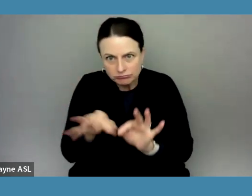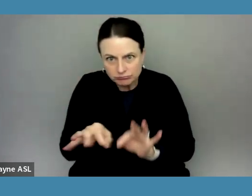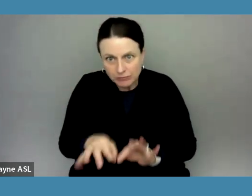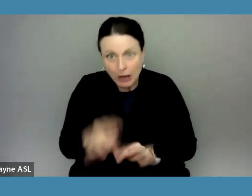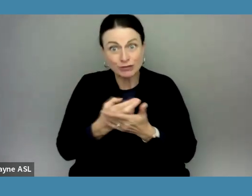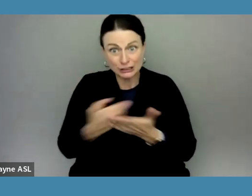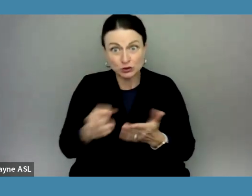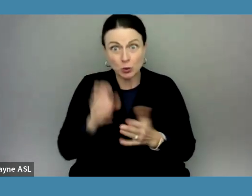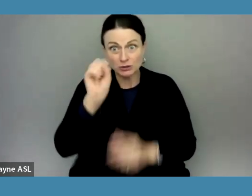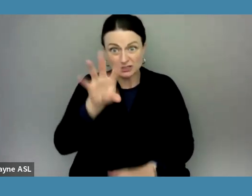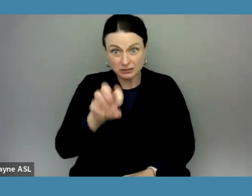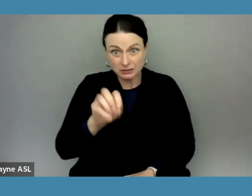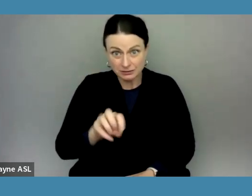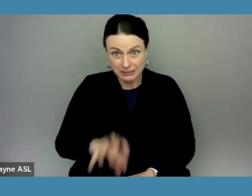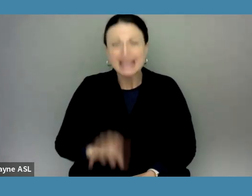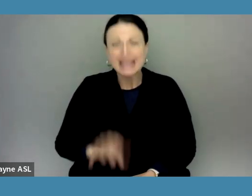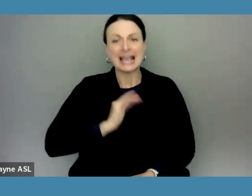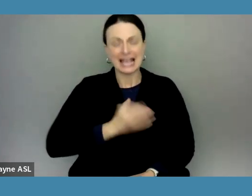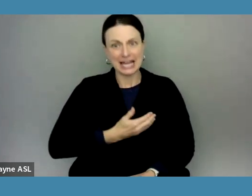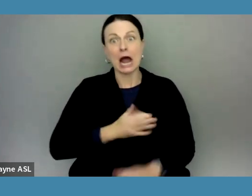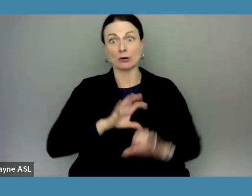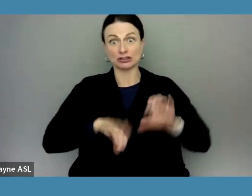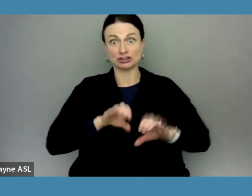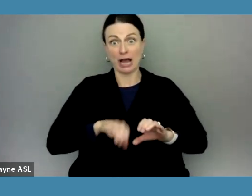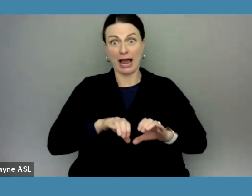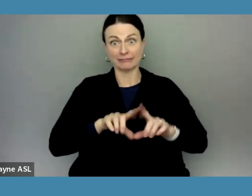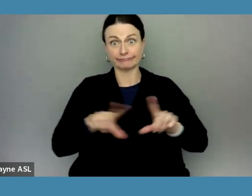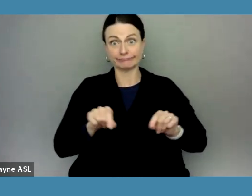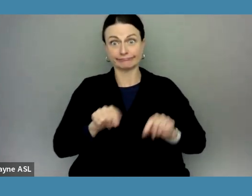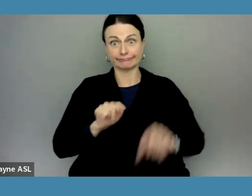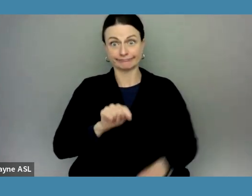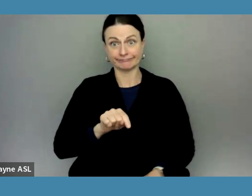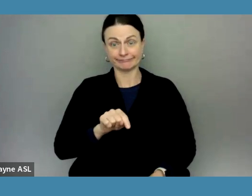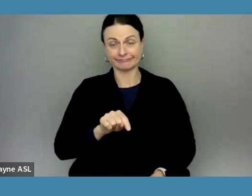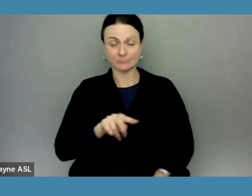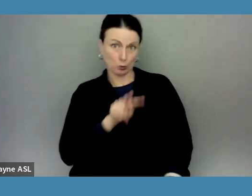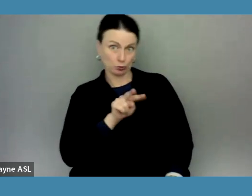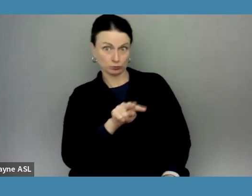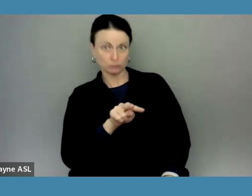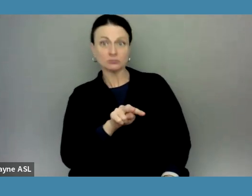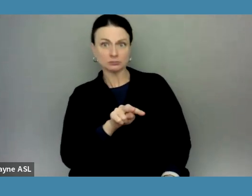in our webinar chat. So you will be able to access all